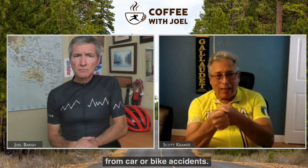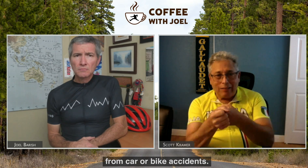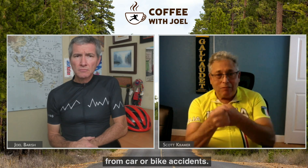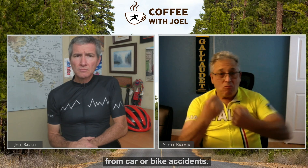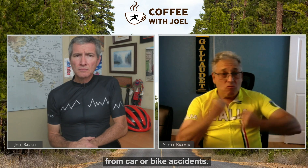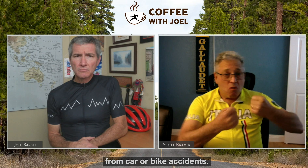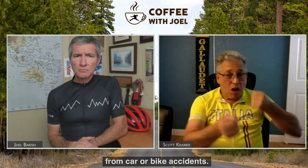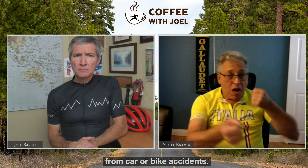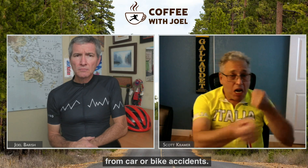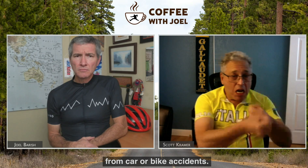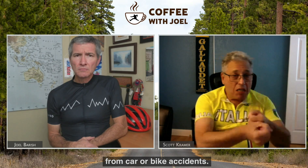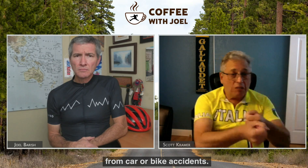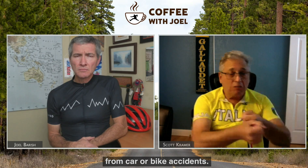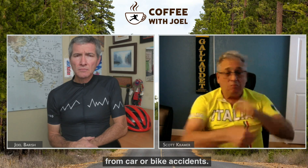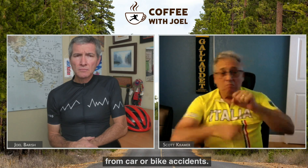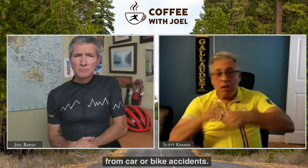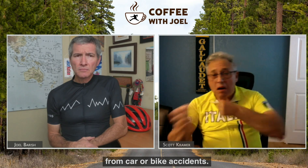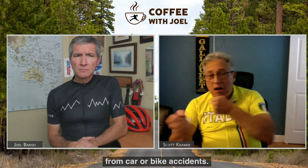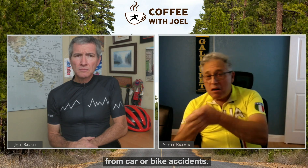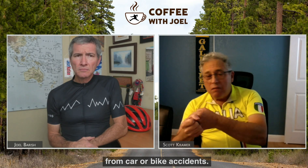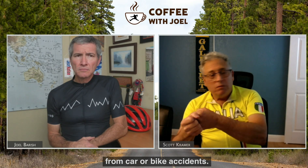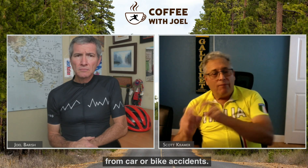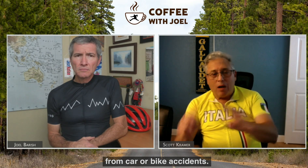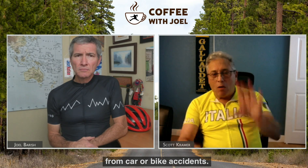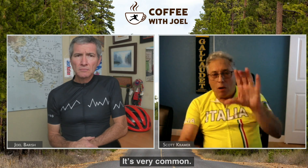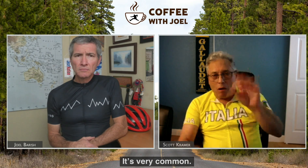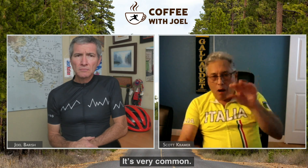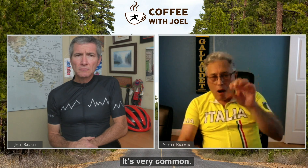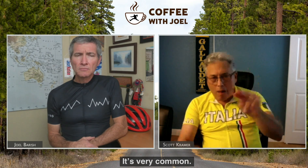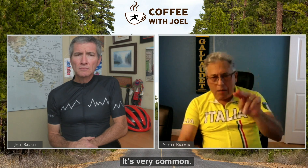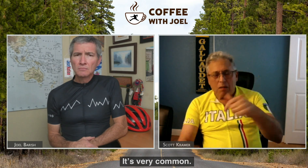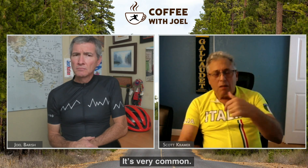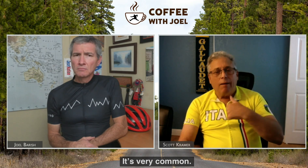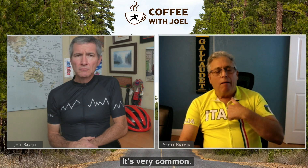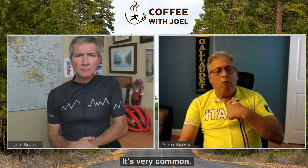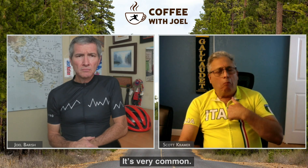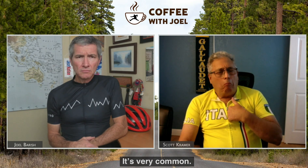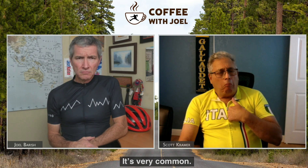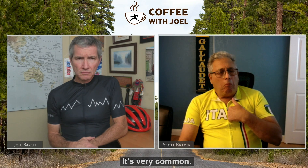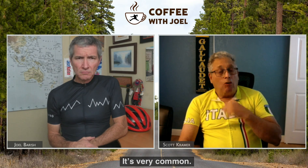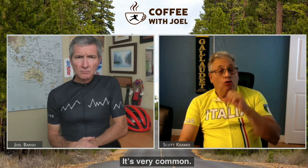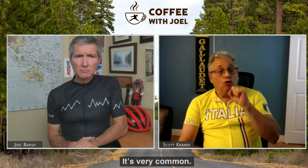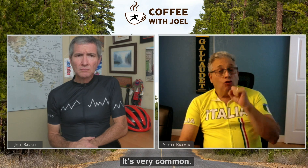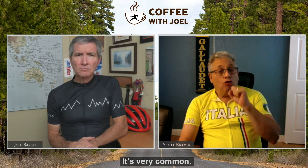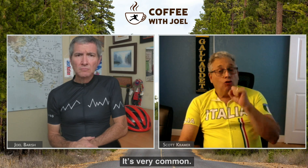from car or bike accidents. It’s very common.